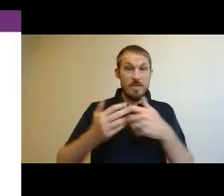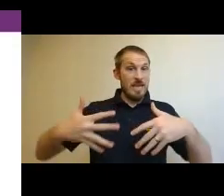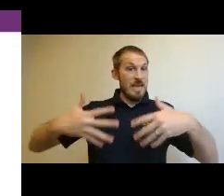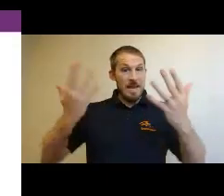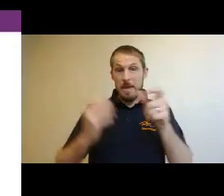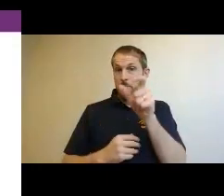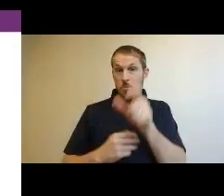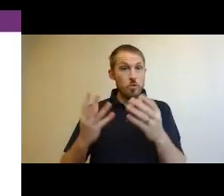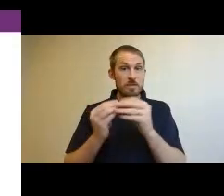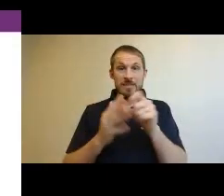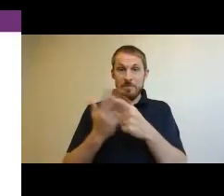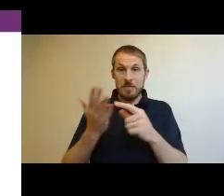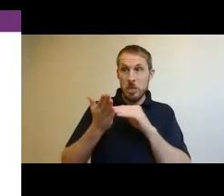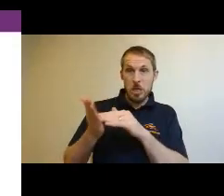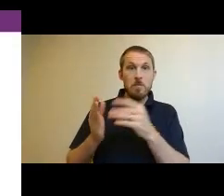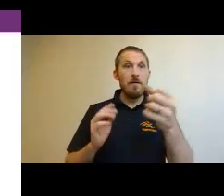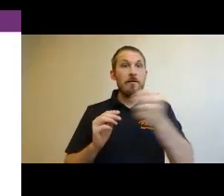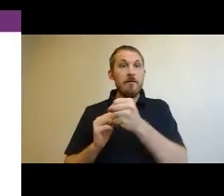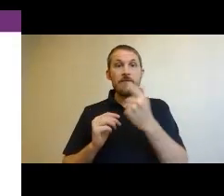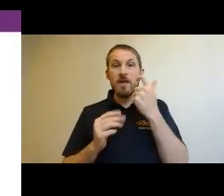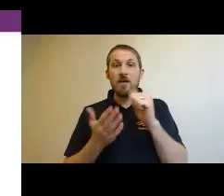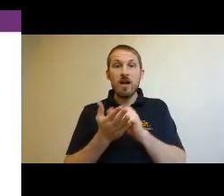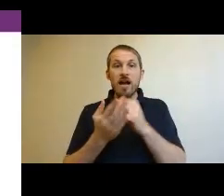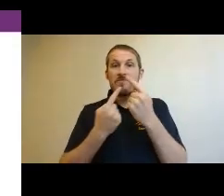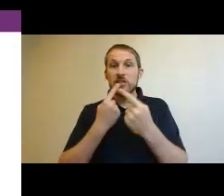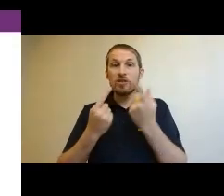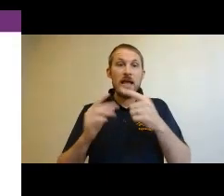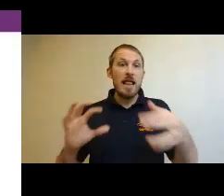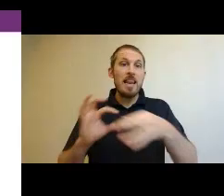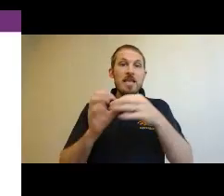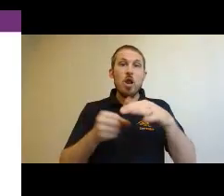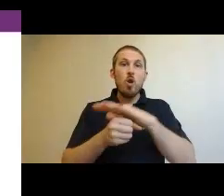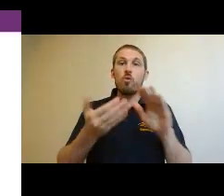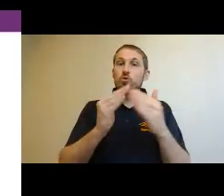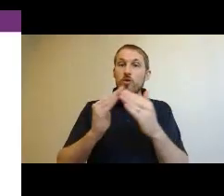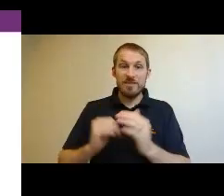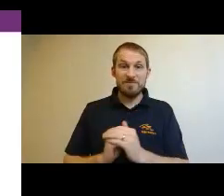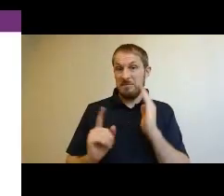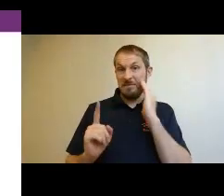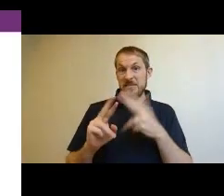information and links to local services, even if the person doesn't have an NDIS plan.